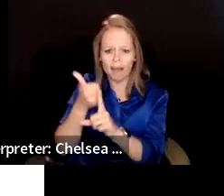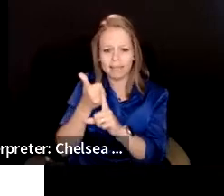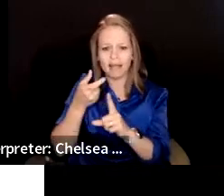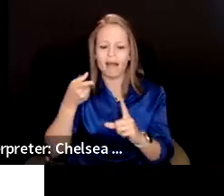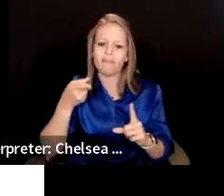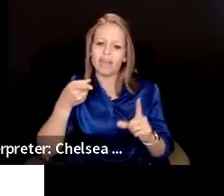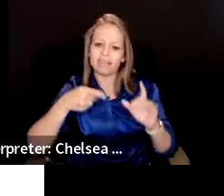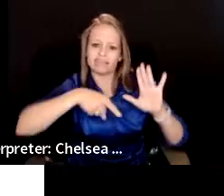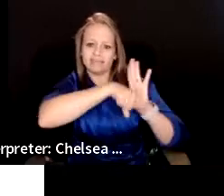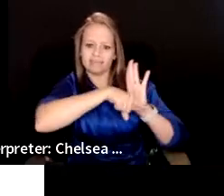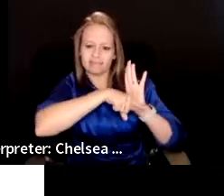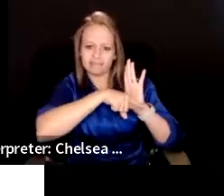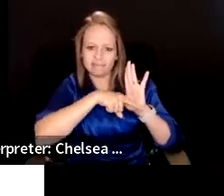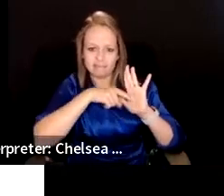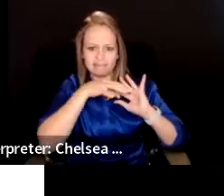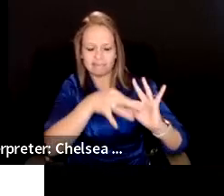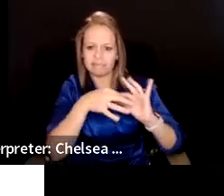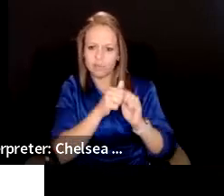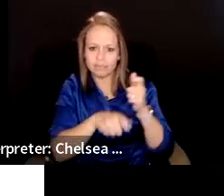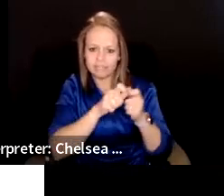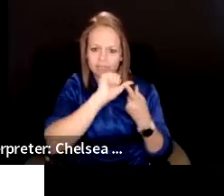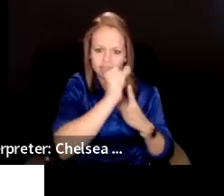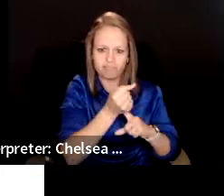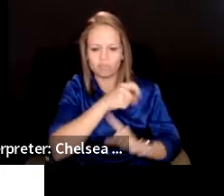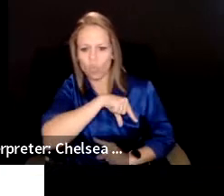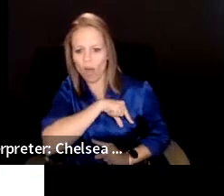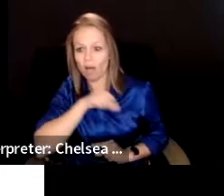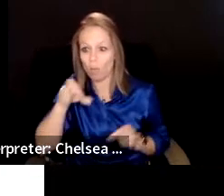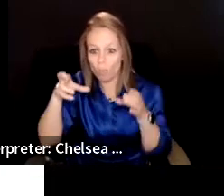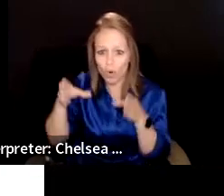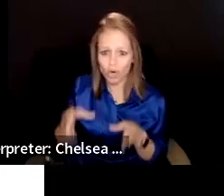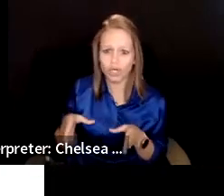What it really is, it is a barrier in a lot of ways